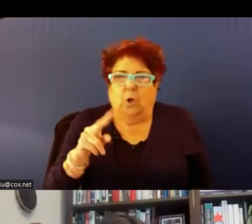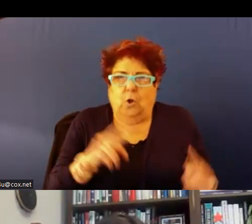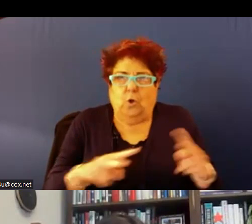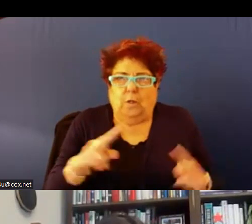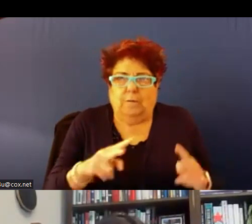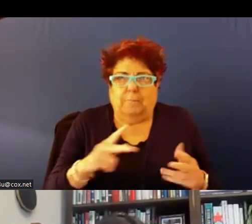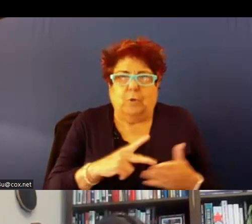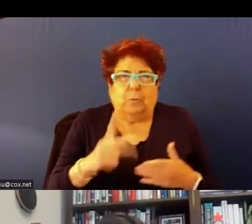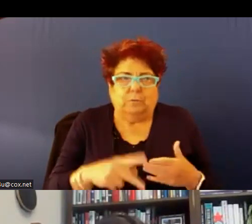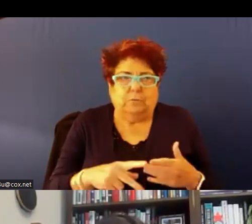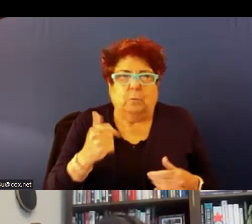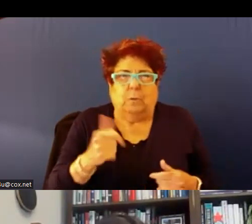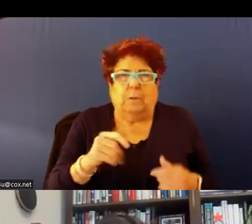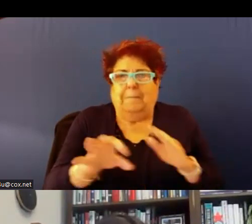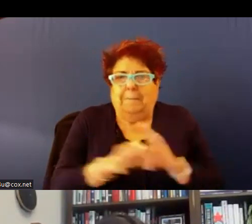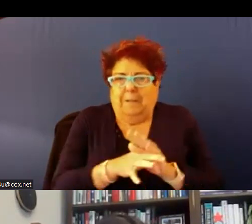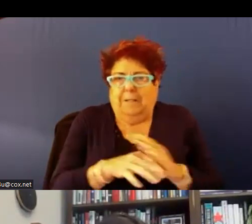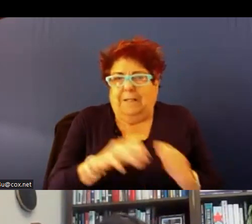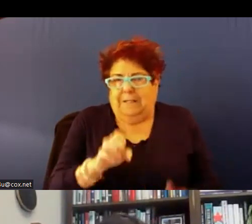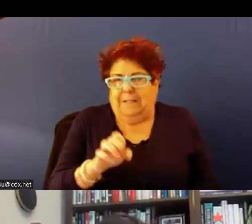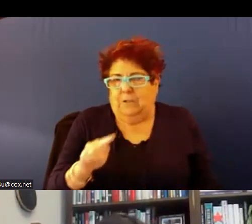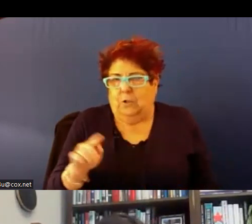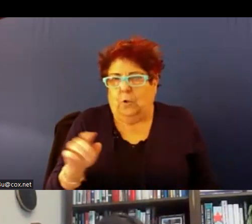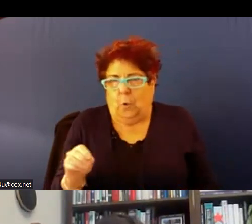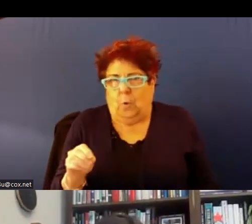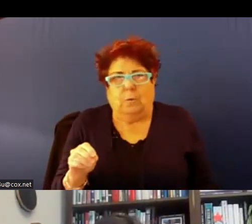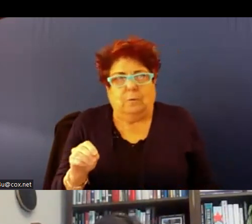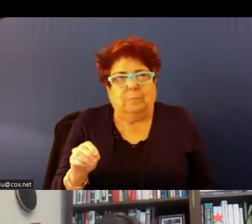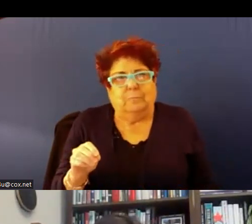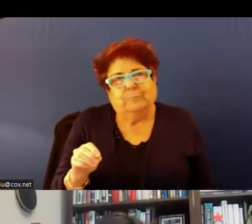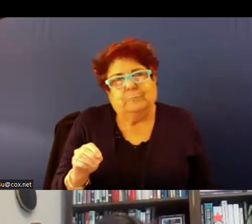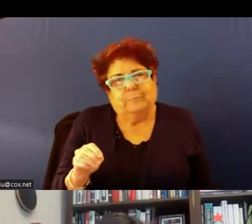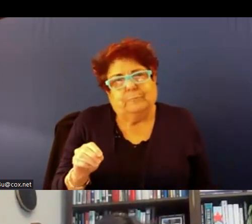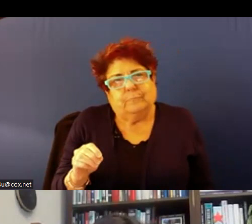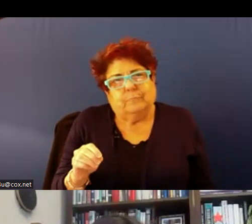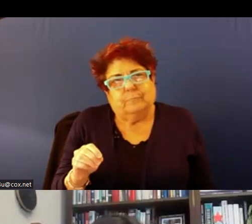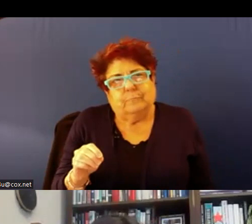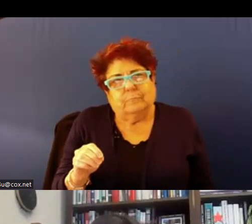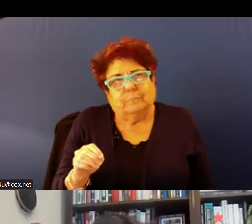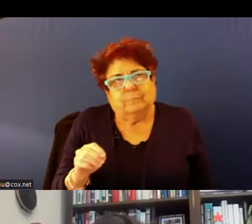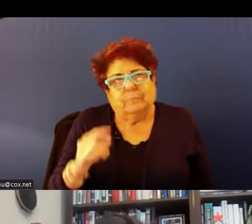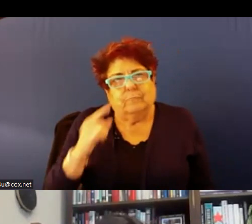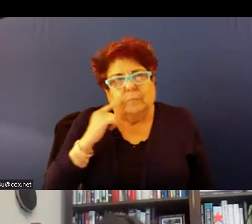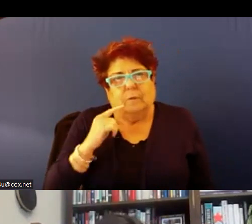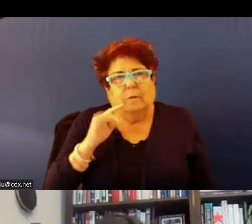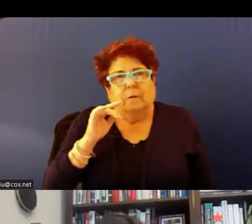we chose ETO because we thought it was effortless to lay on to other organizations to come into.